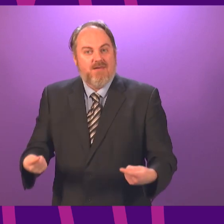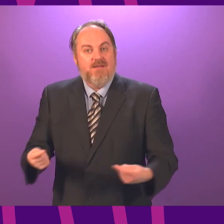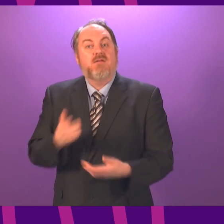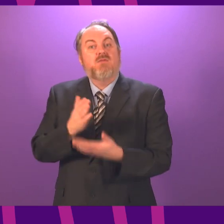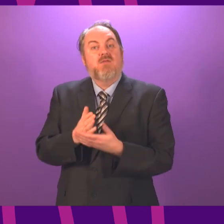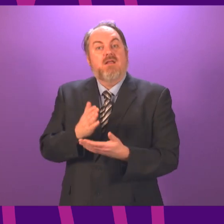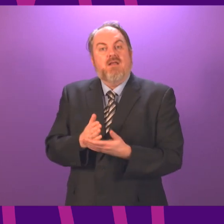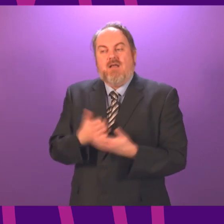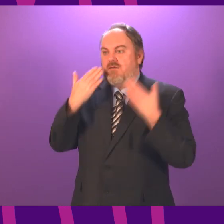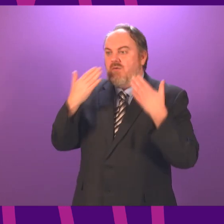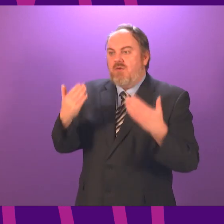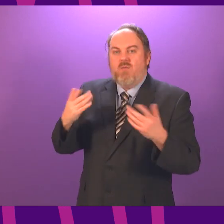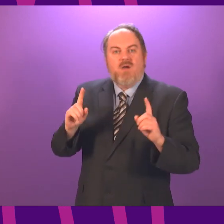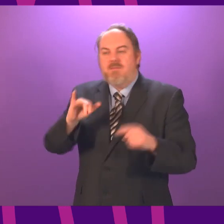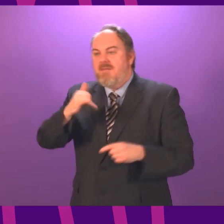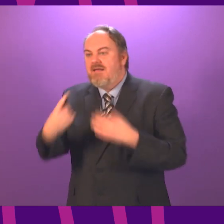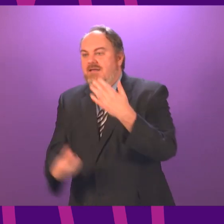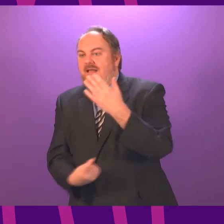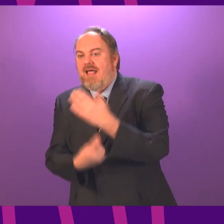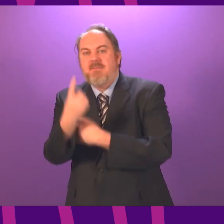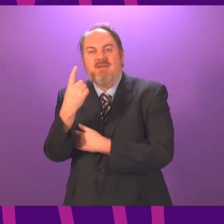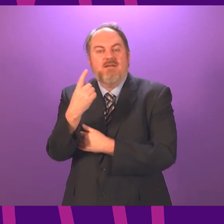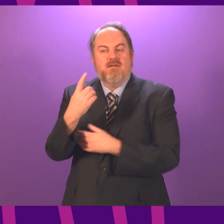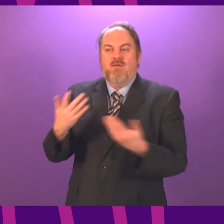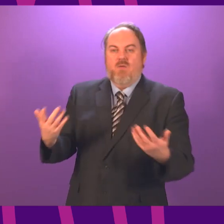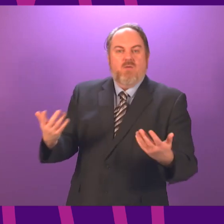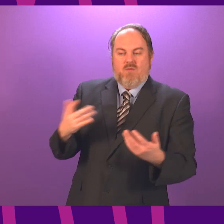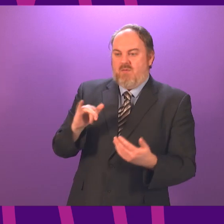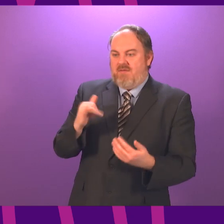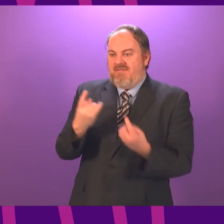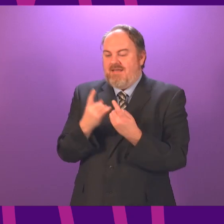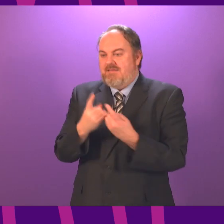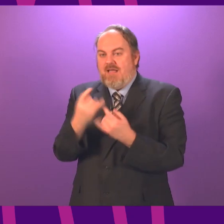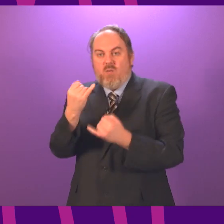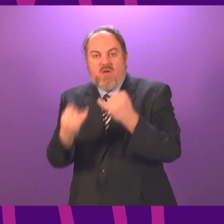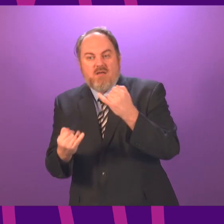for that is and I do not know what assessment gives confidence of that. Much as I would